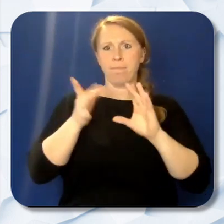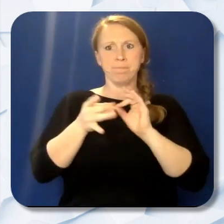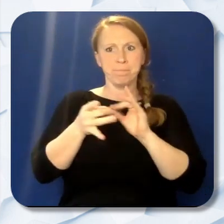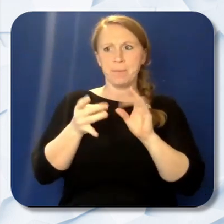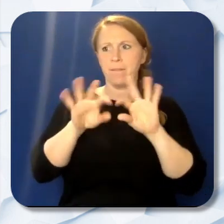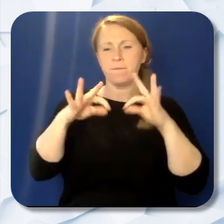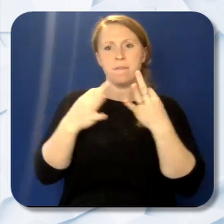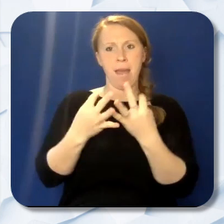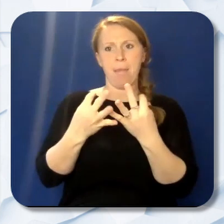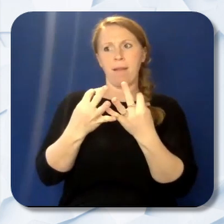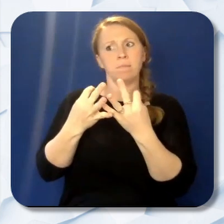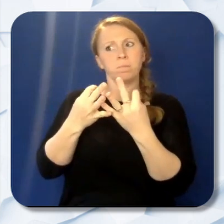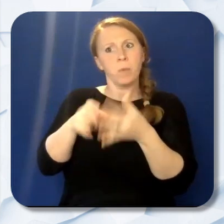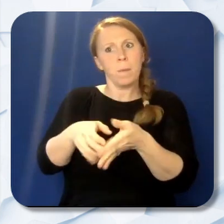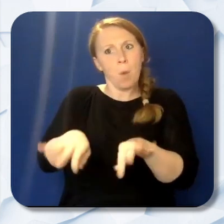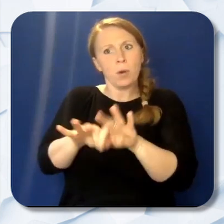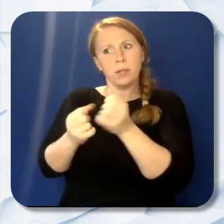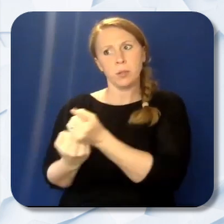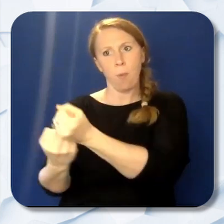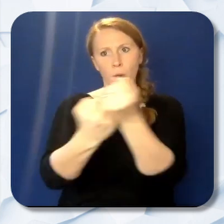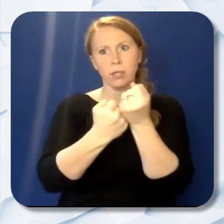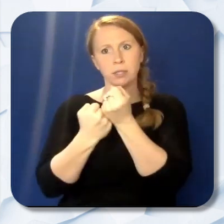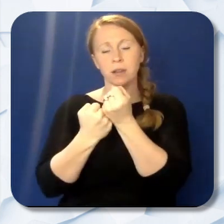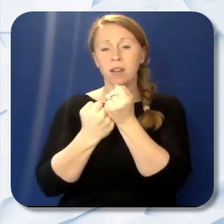have to support our families. But this is also a great way to engage our families,